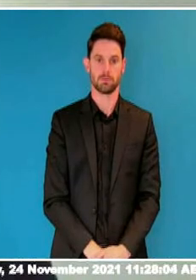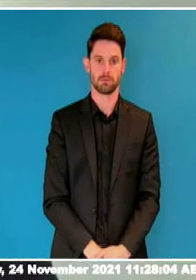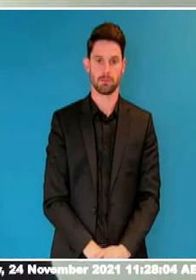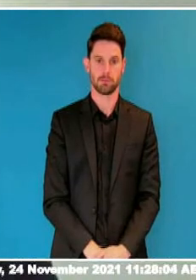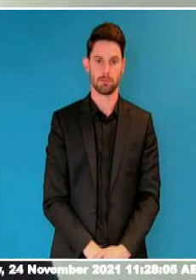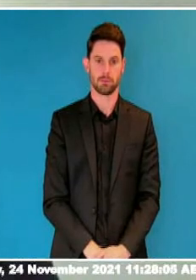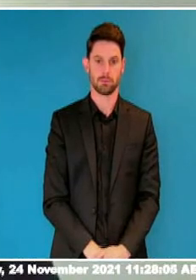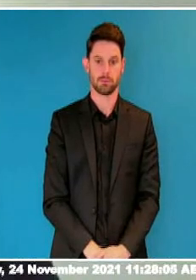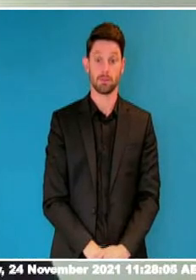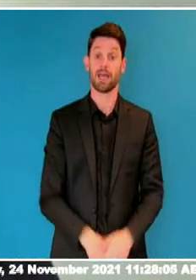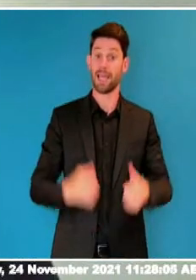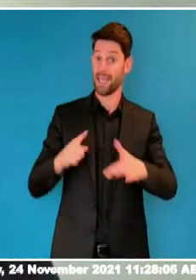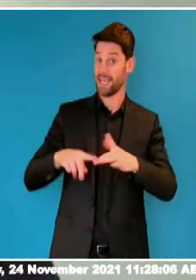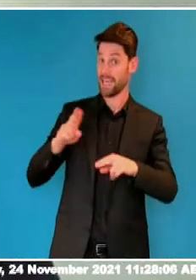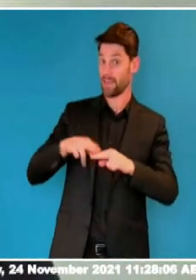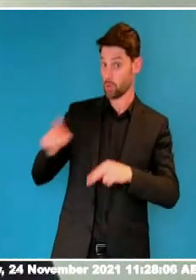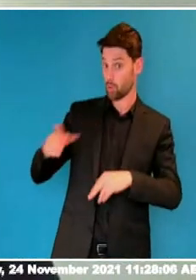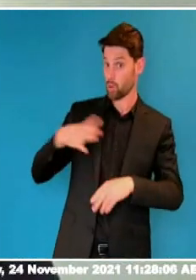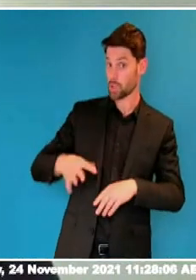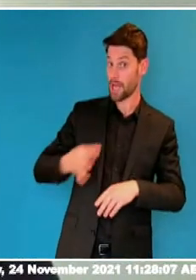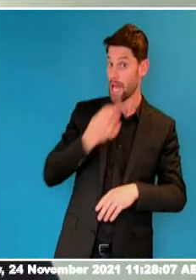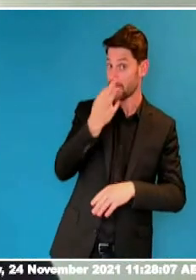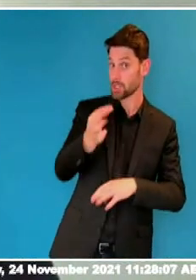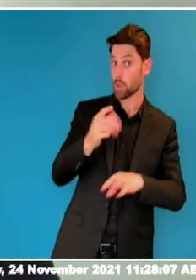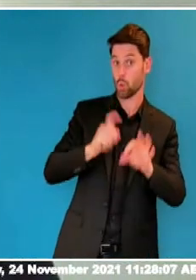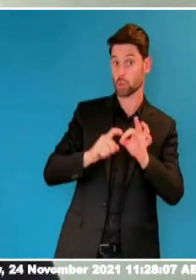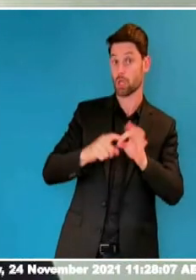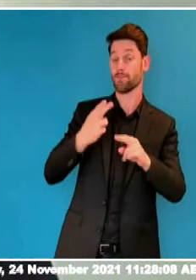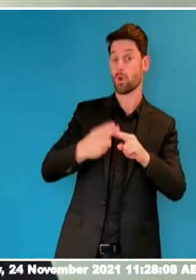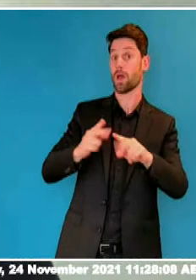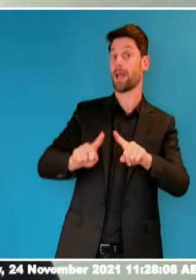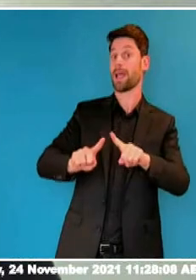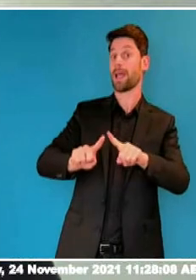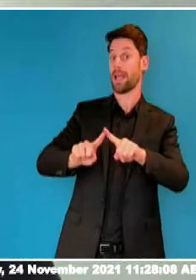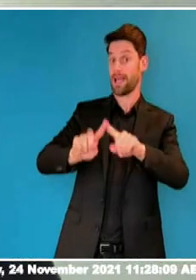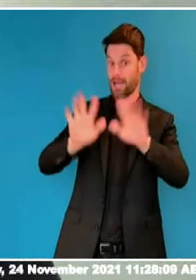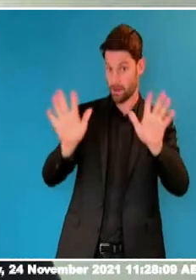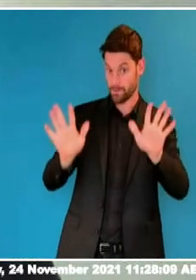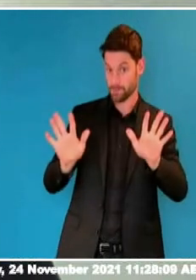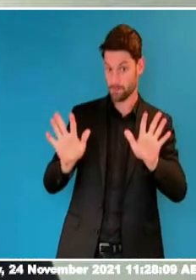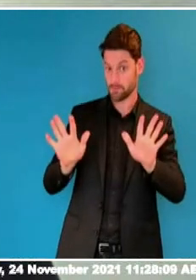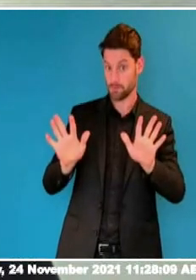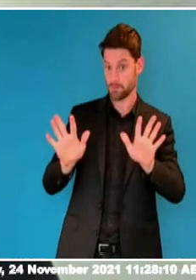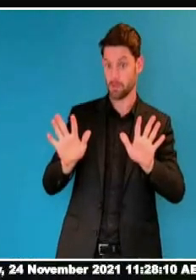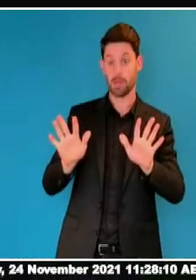If you want to ask questions designed to clarify, you can do that.